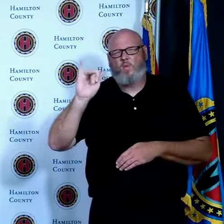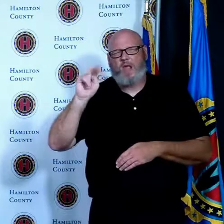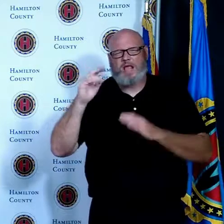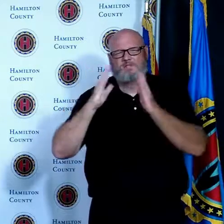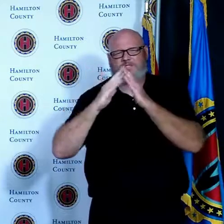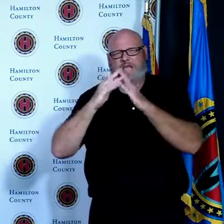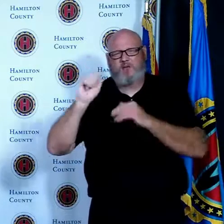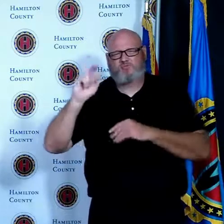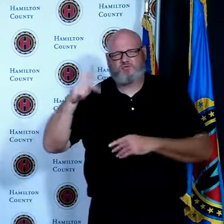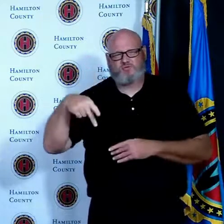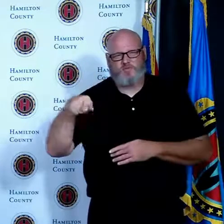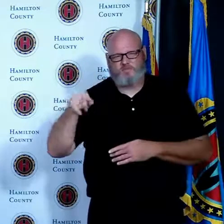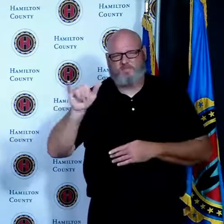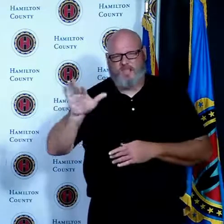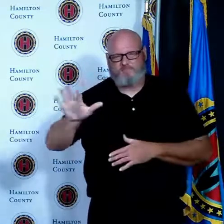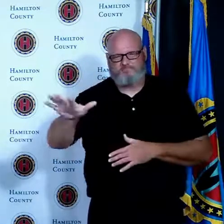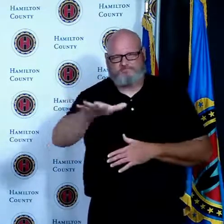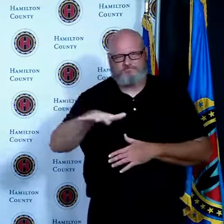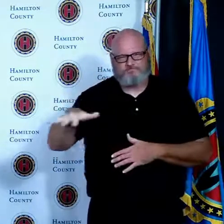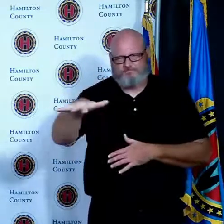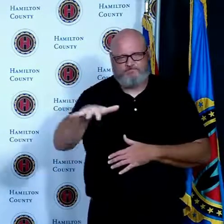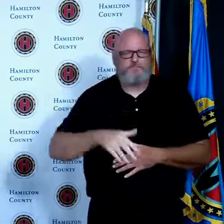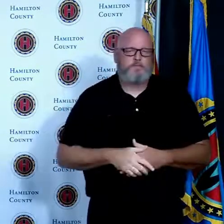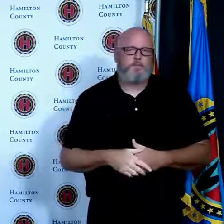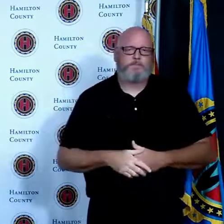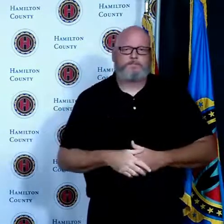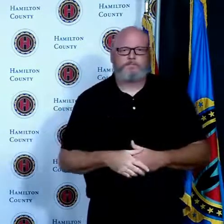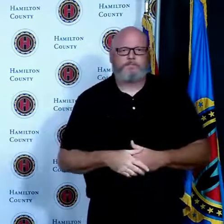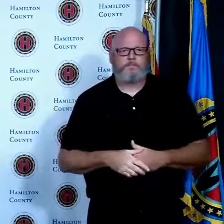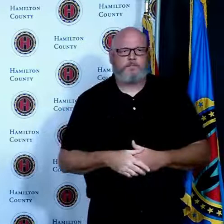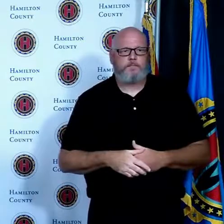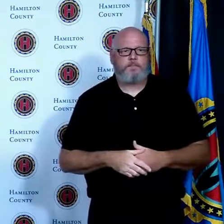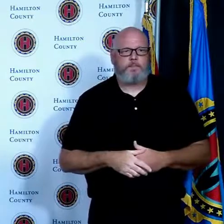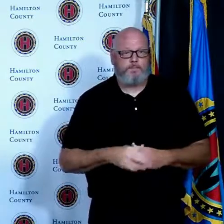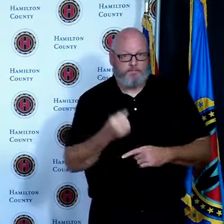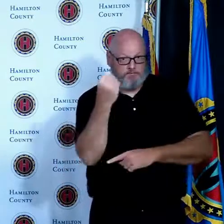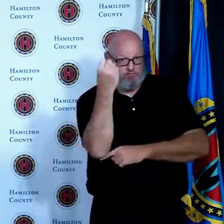so in conclusion just remember we as a community must continue to work hard in